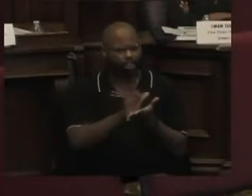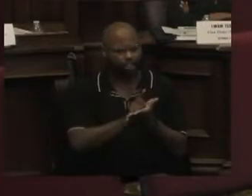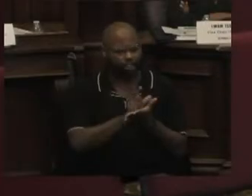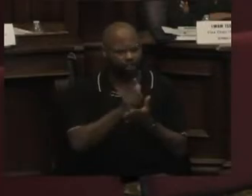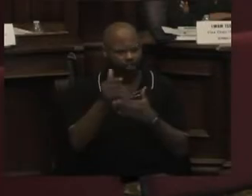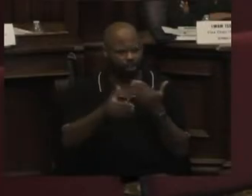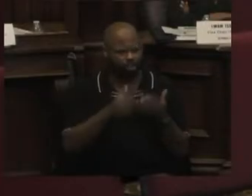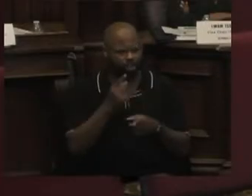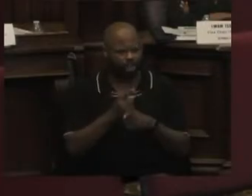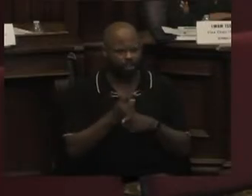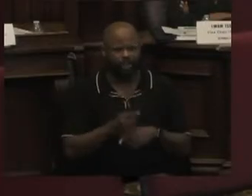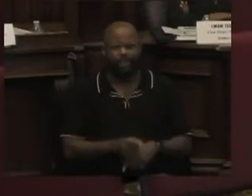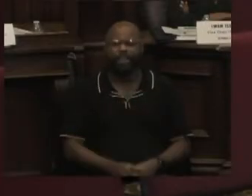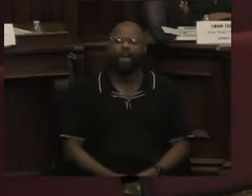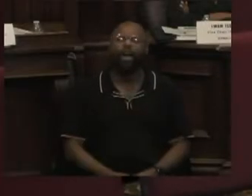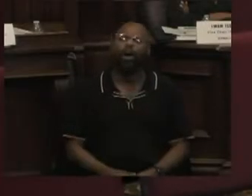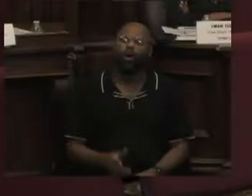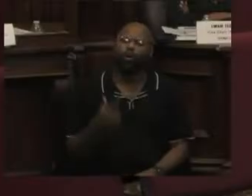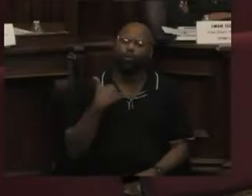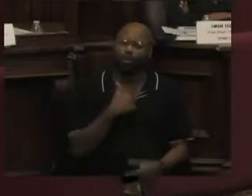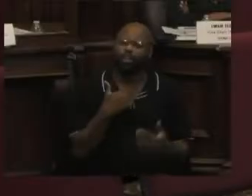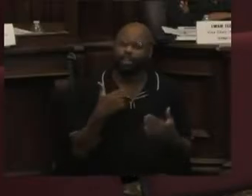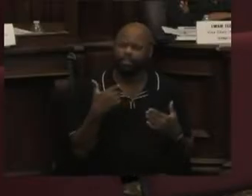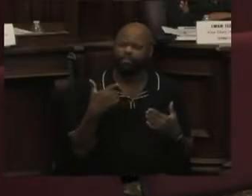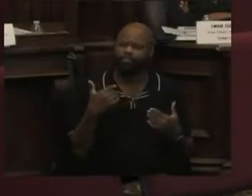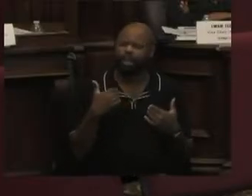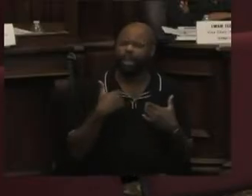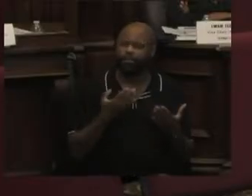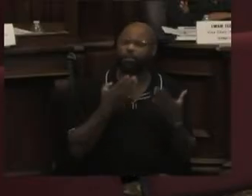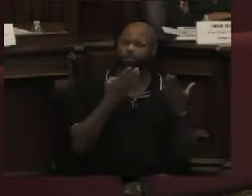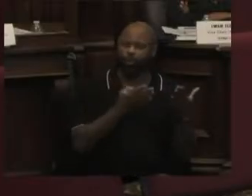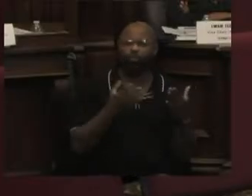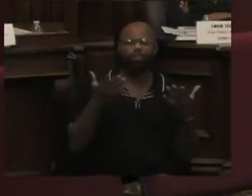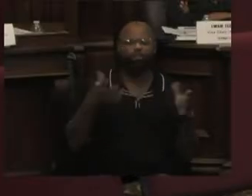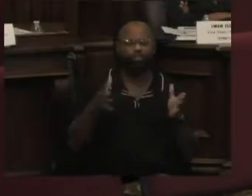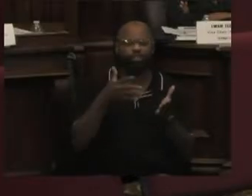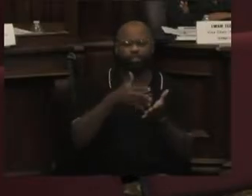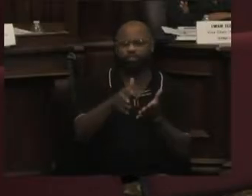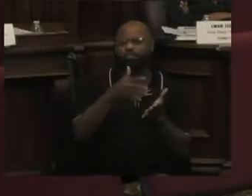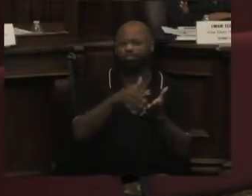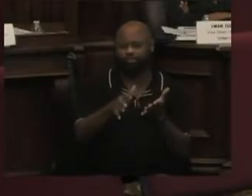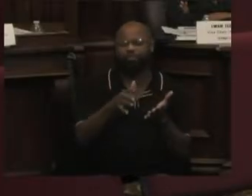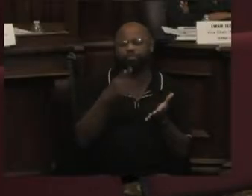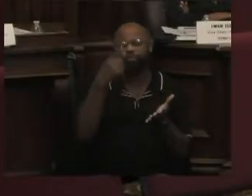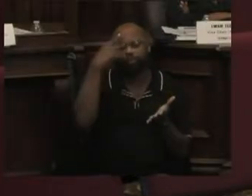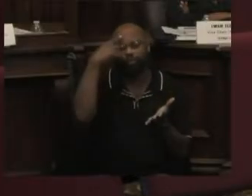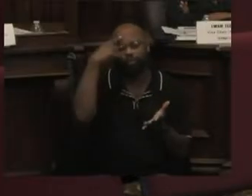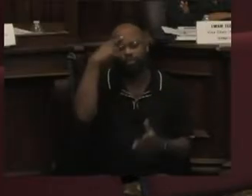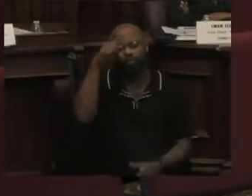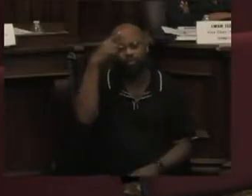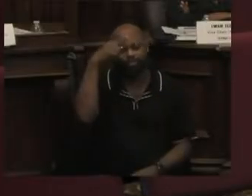it has to go to legislation.